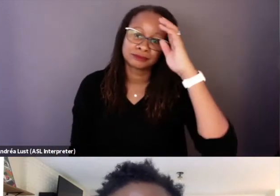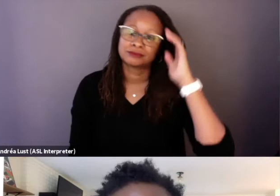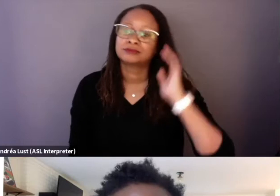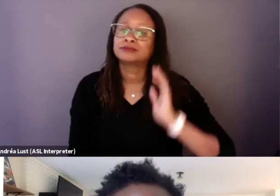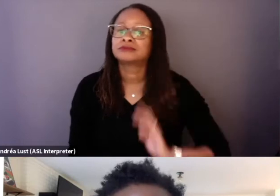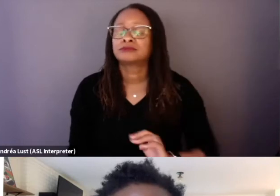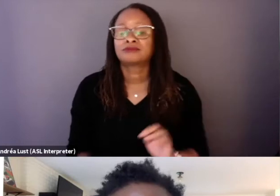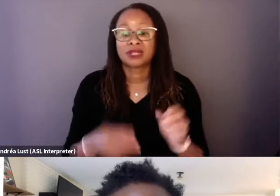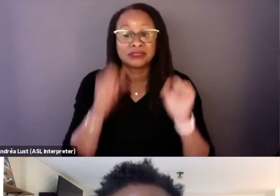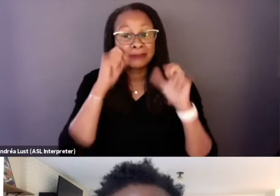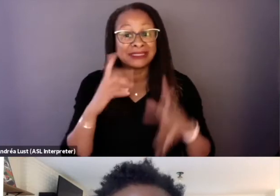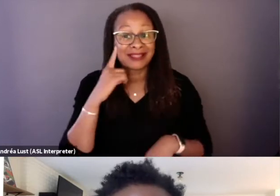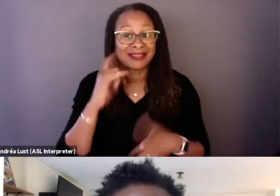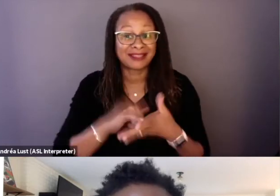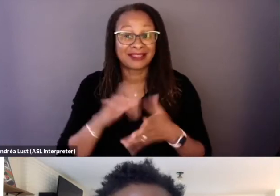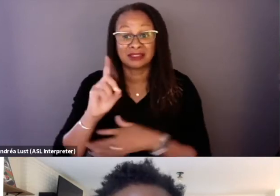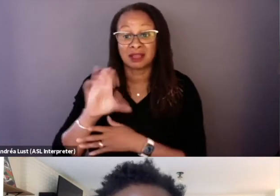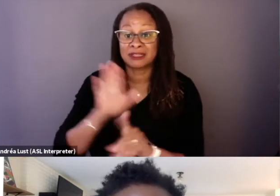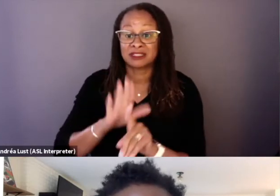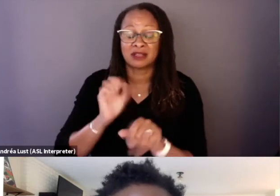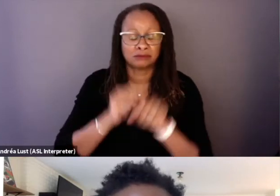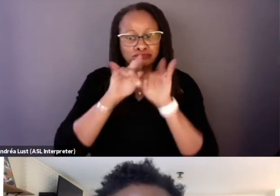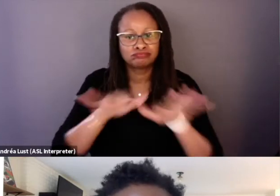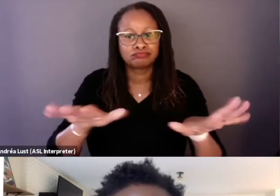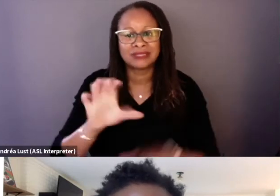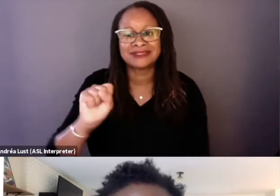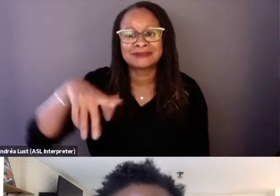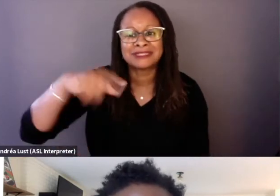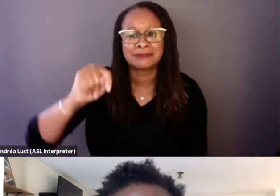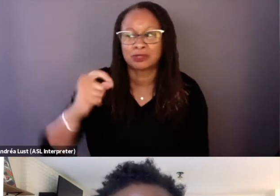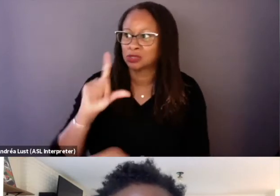and Laura starts talking about filming this in May.